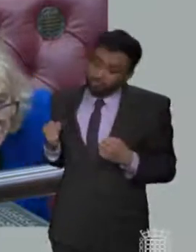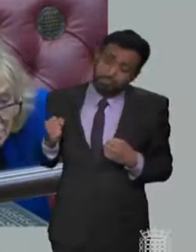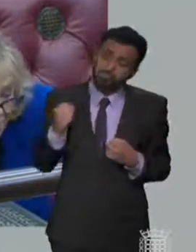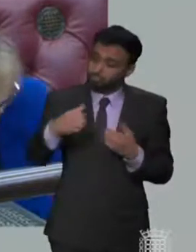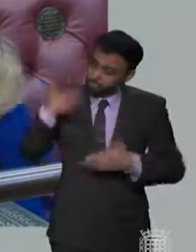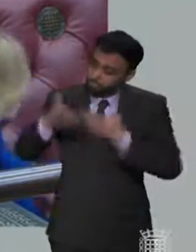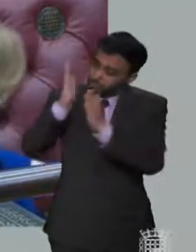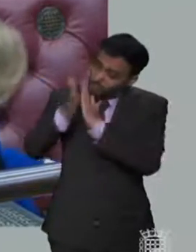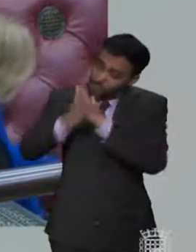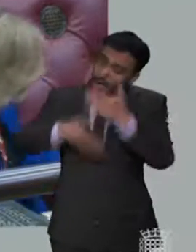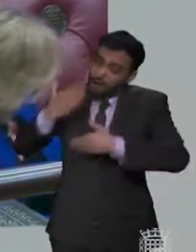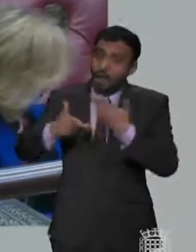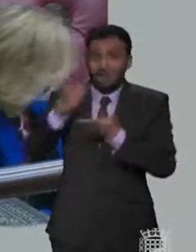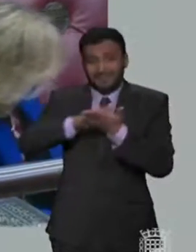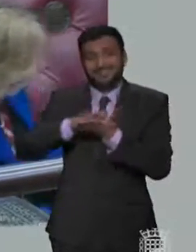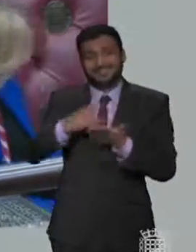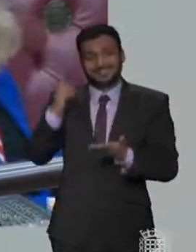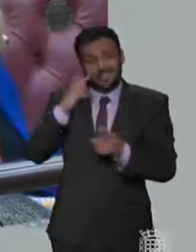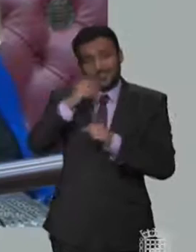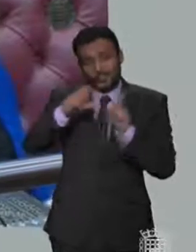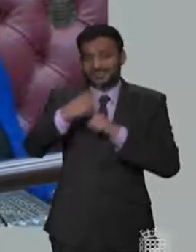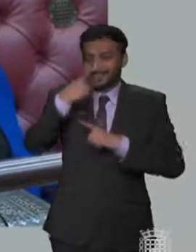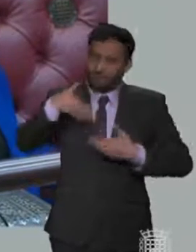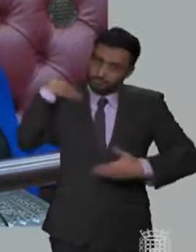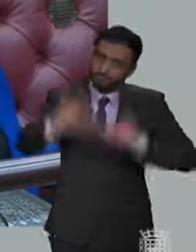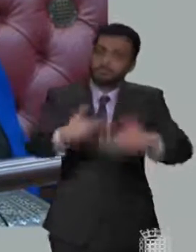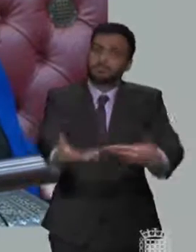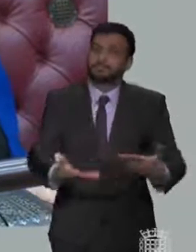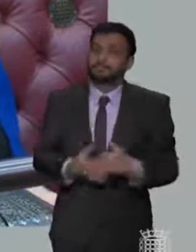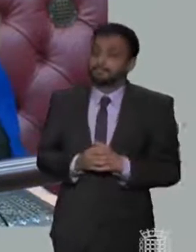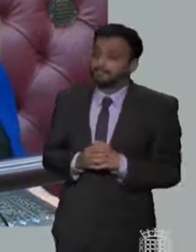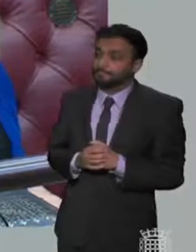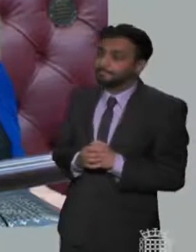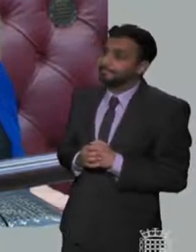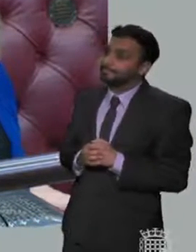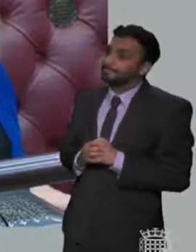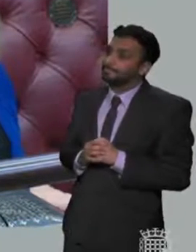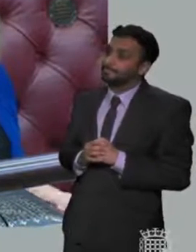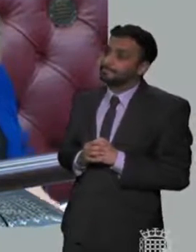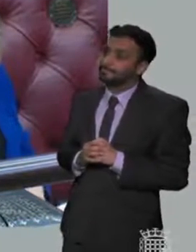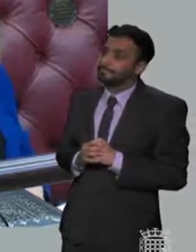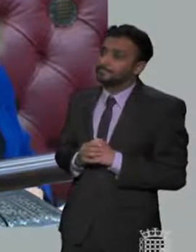as my noble friend old homes have set out this bill recognizes bsl as a language of